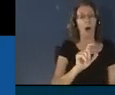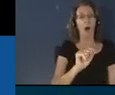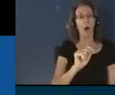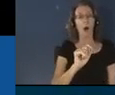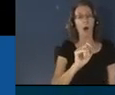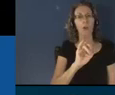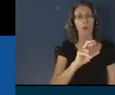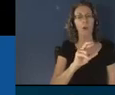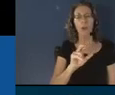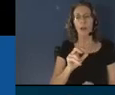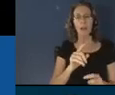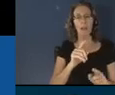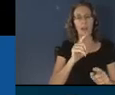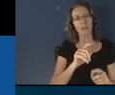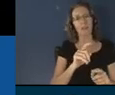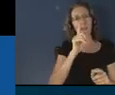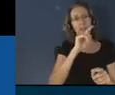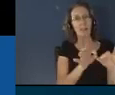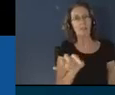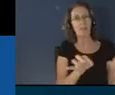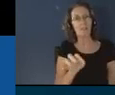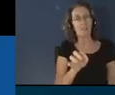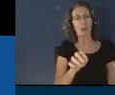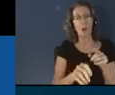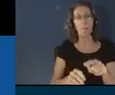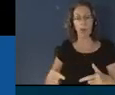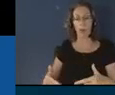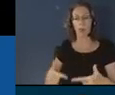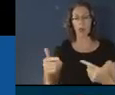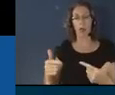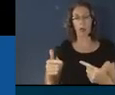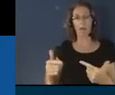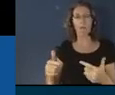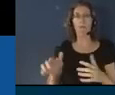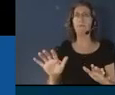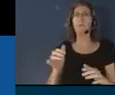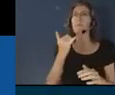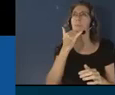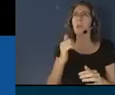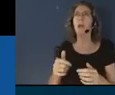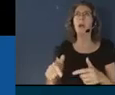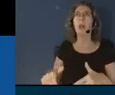however we have found that the um live transcribe it's not life terms it's life transcribes actually